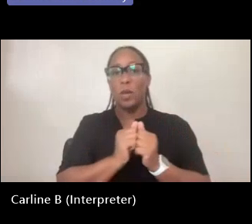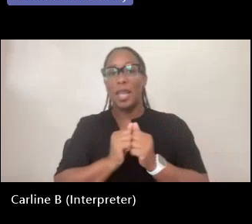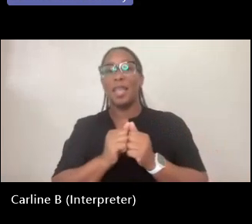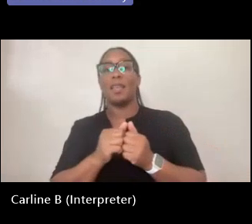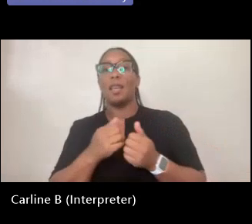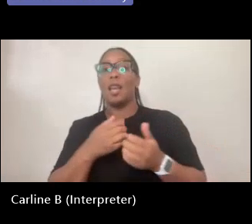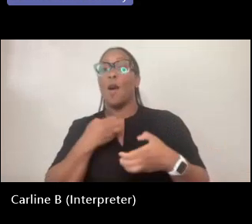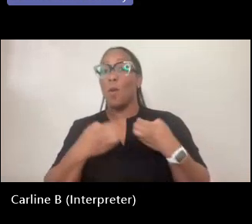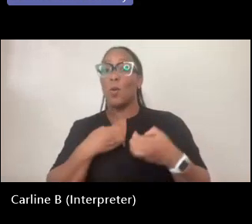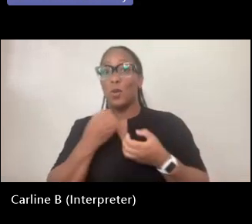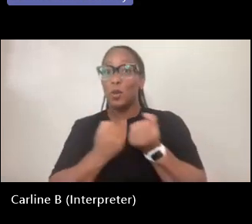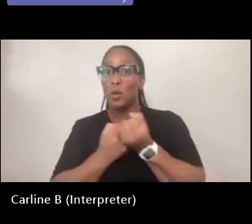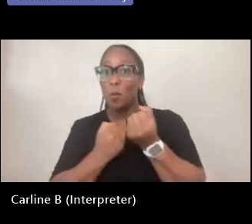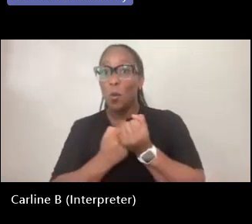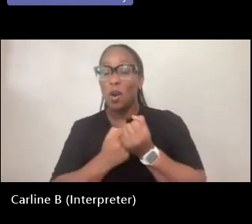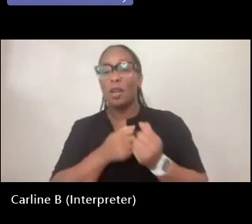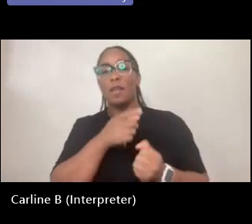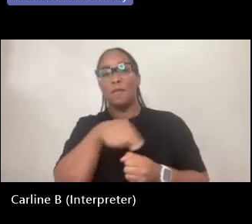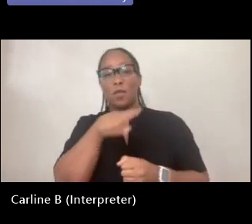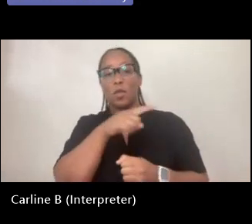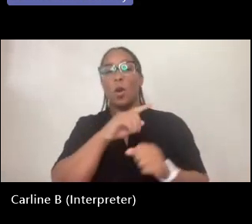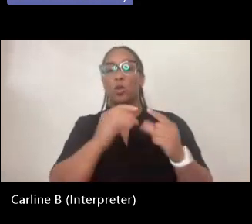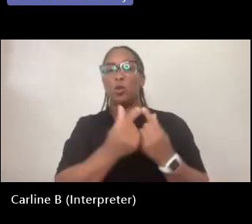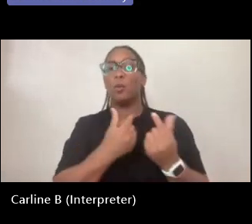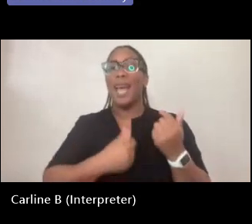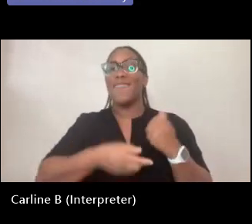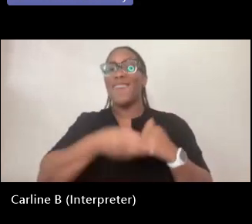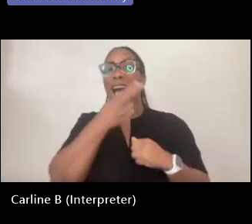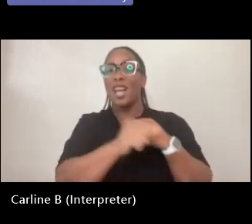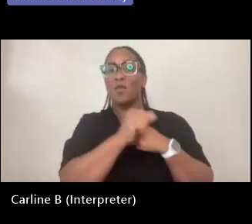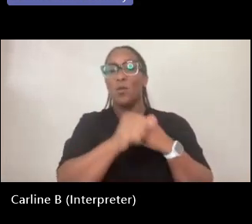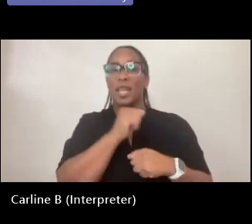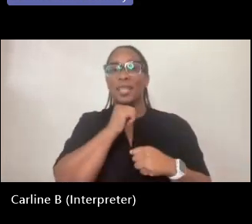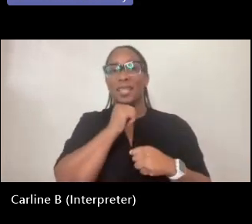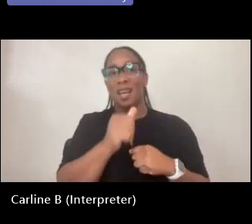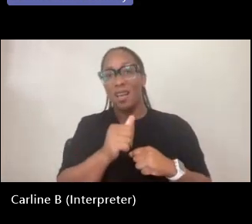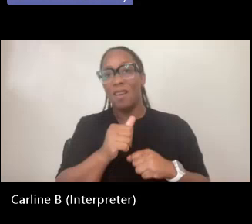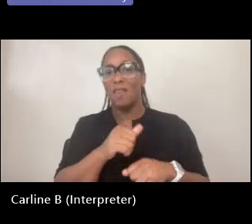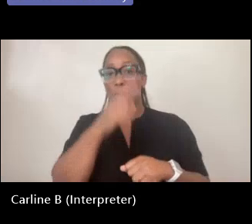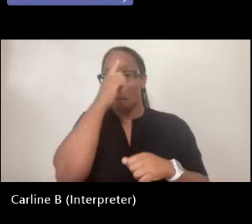They know that groups face groups that have higher risk of adverse mental health,